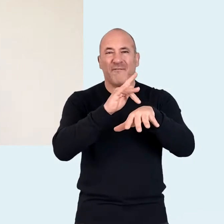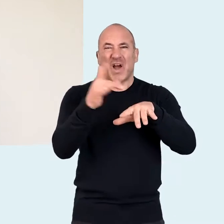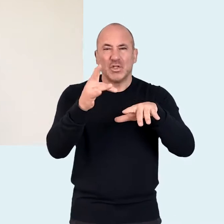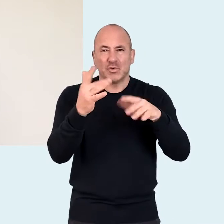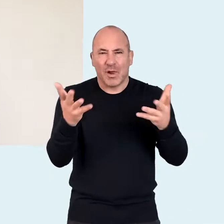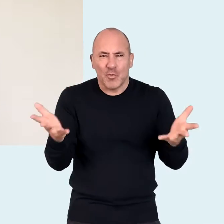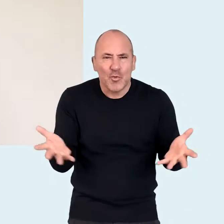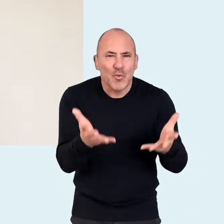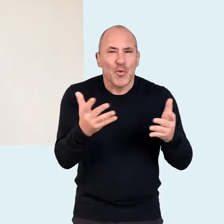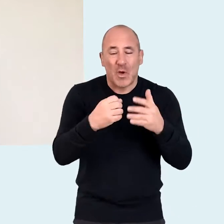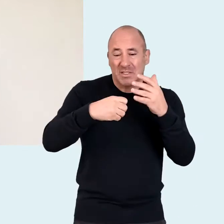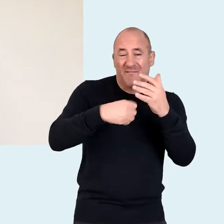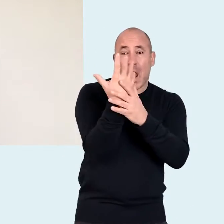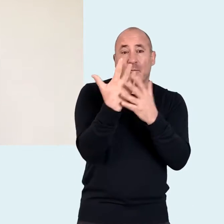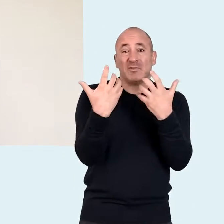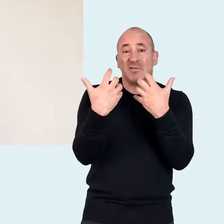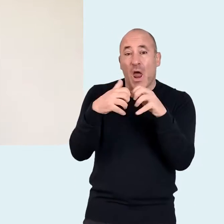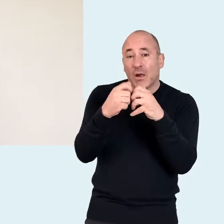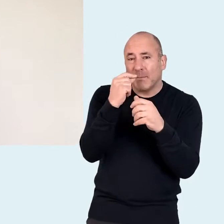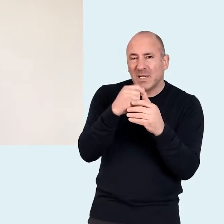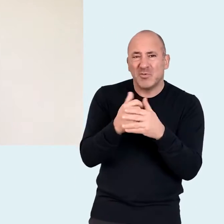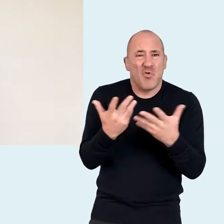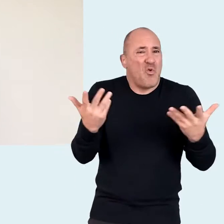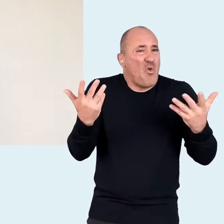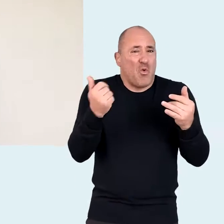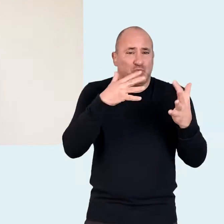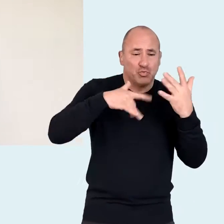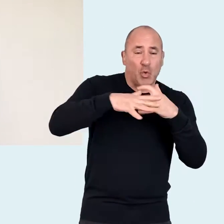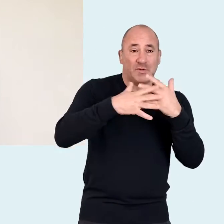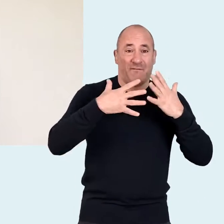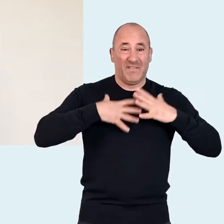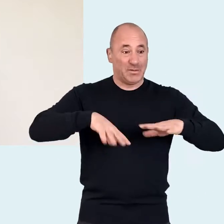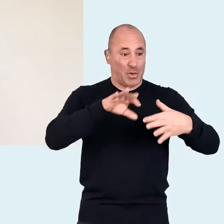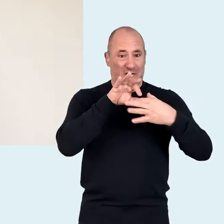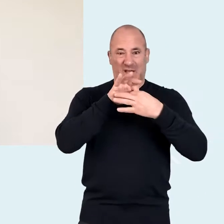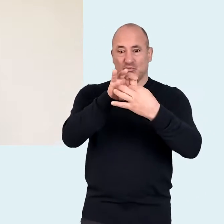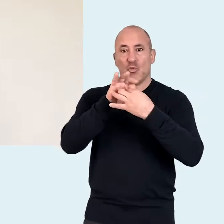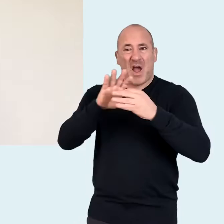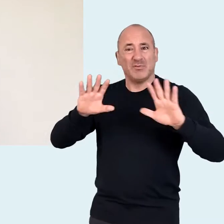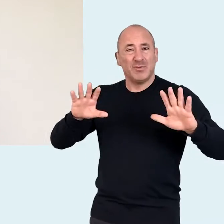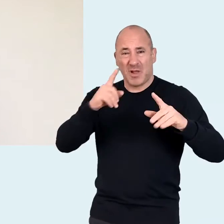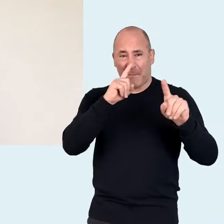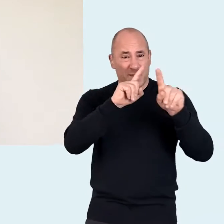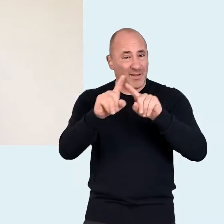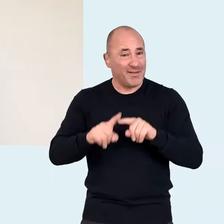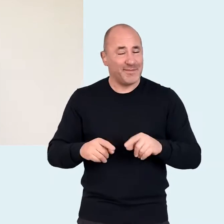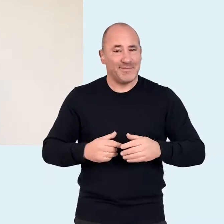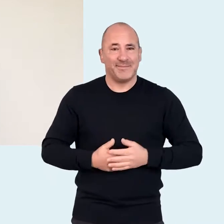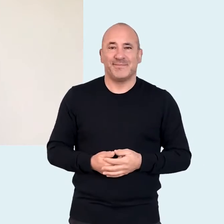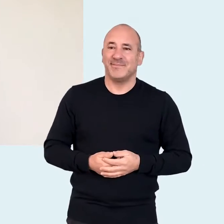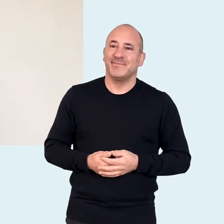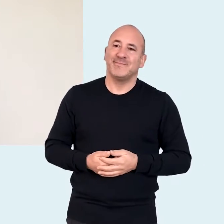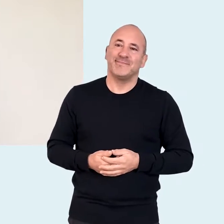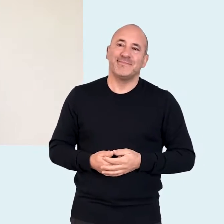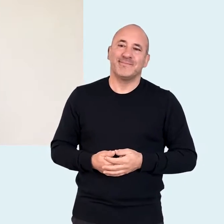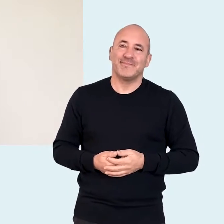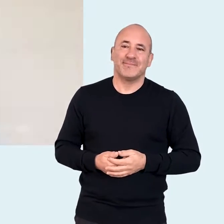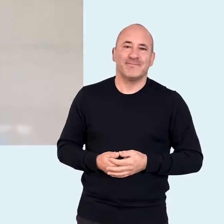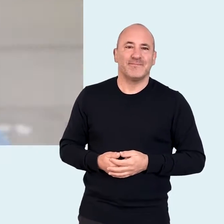from professional aspirations, development of technical ability or purely social or physical interaction.